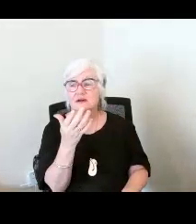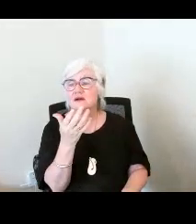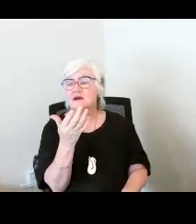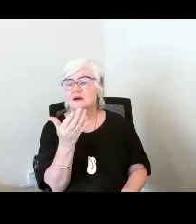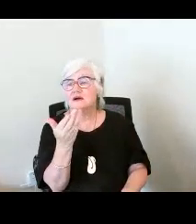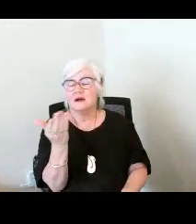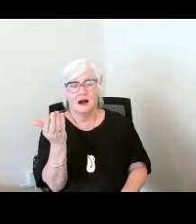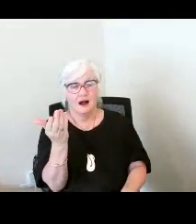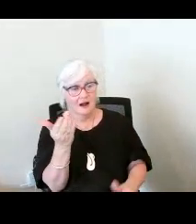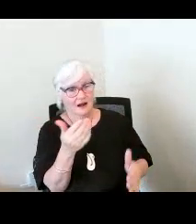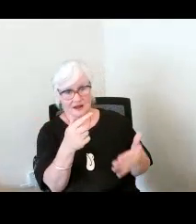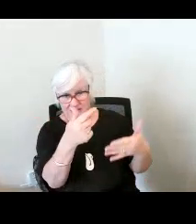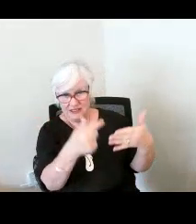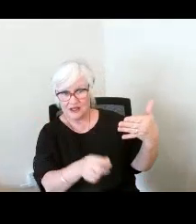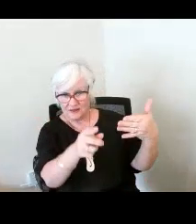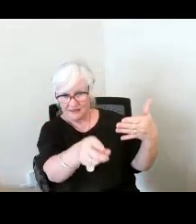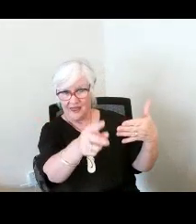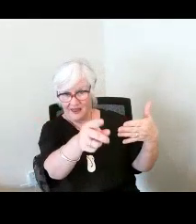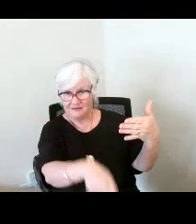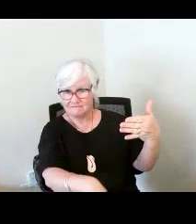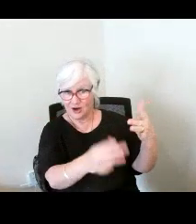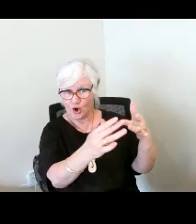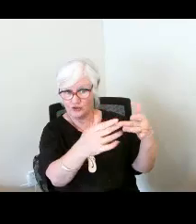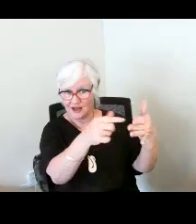the details are on the contact slide and will be included with